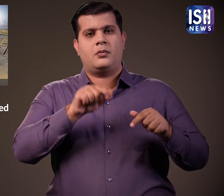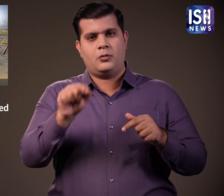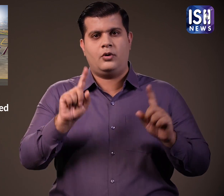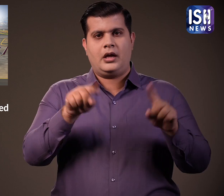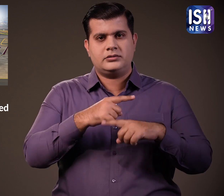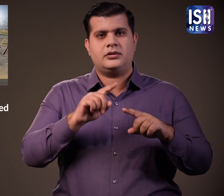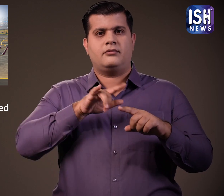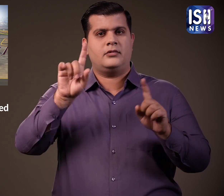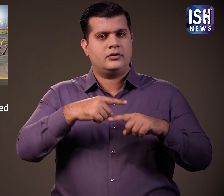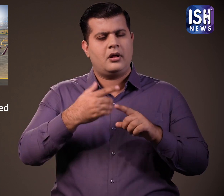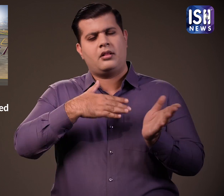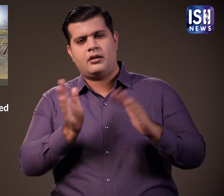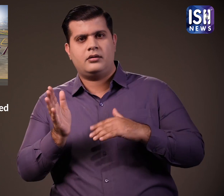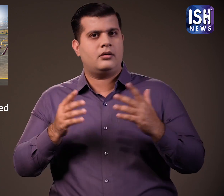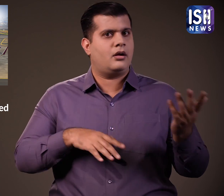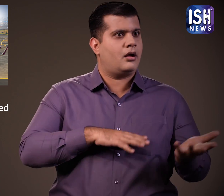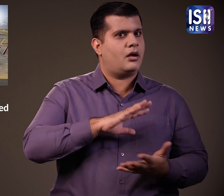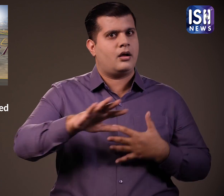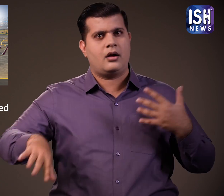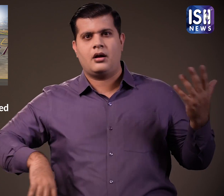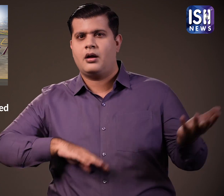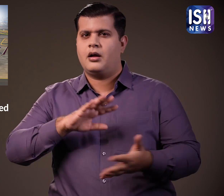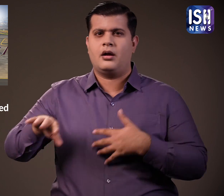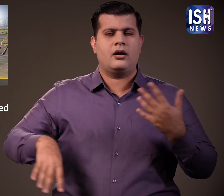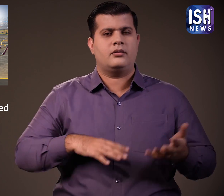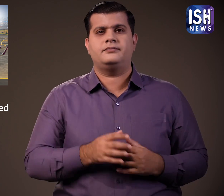Unavailability of pilots caused flight cancellations and delays.